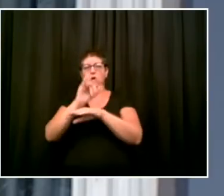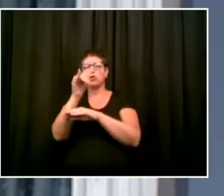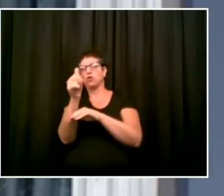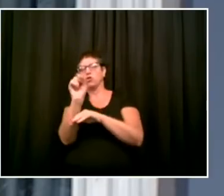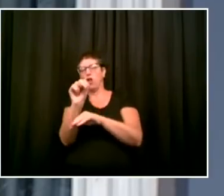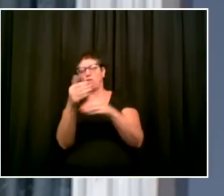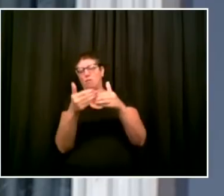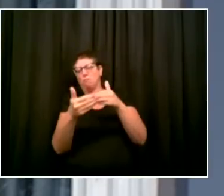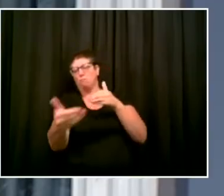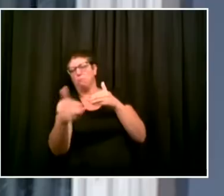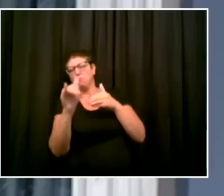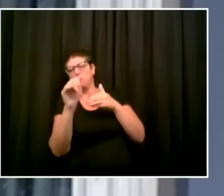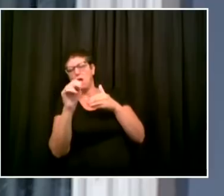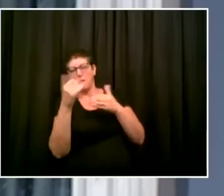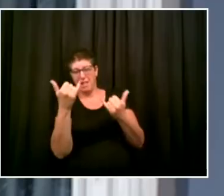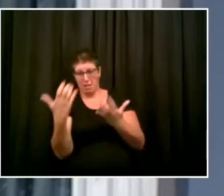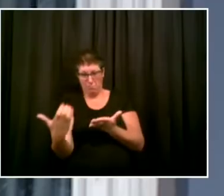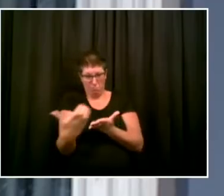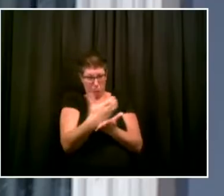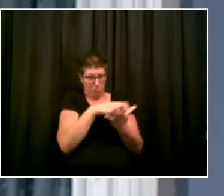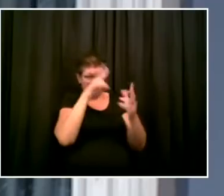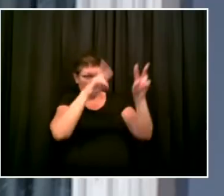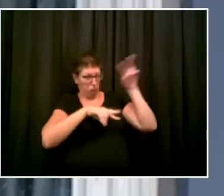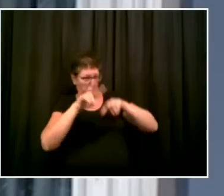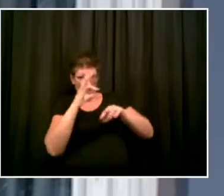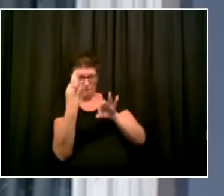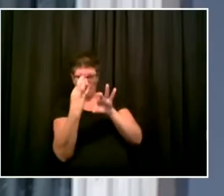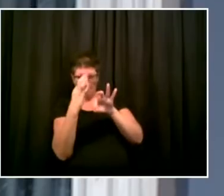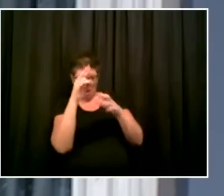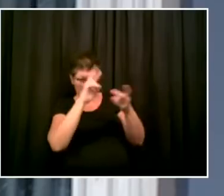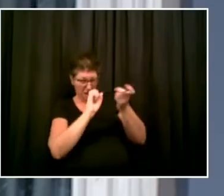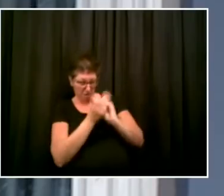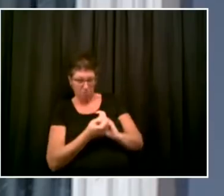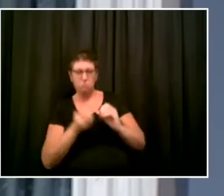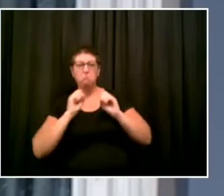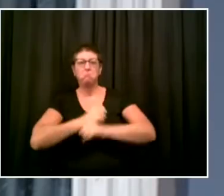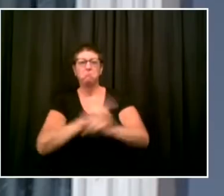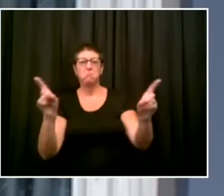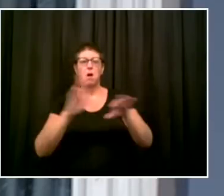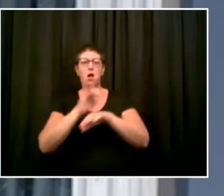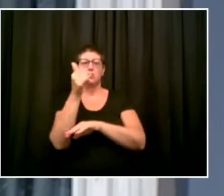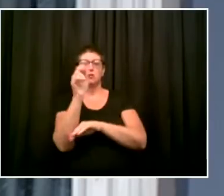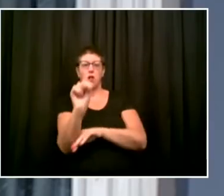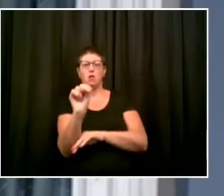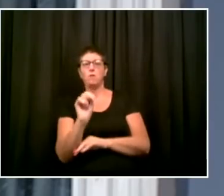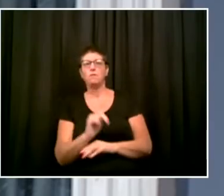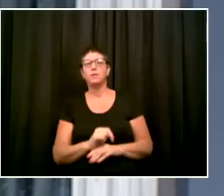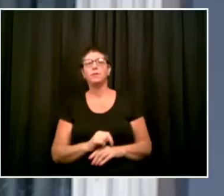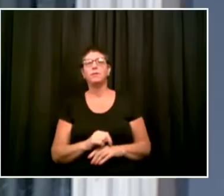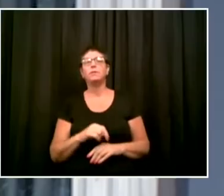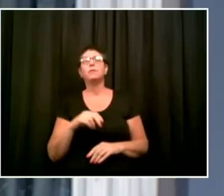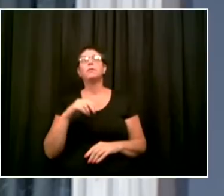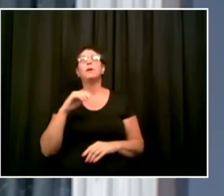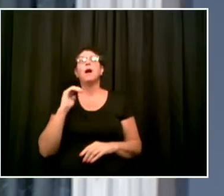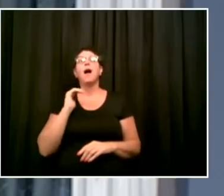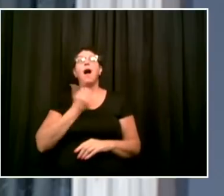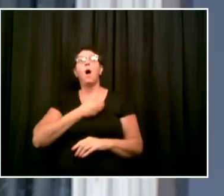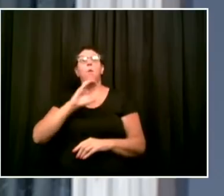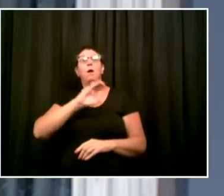IF YOU LOOK AT OUR NYPD OUTWARD